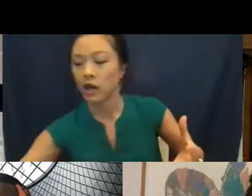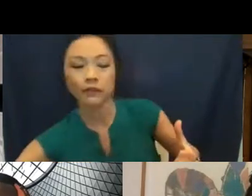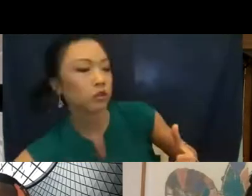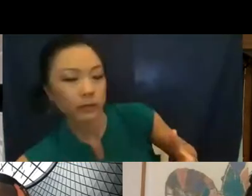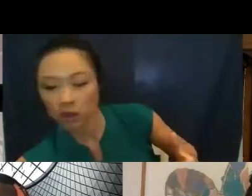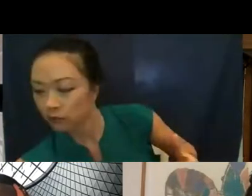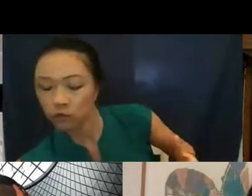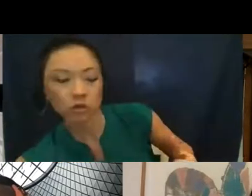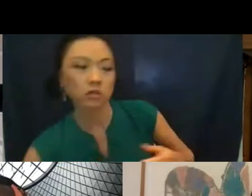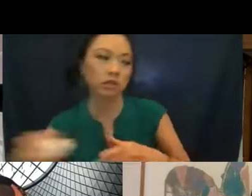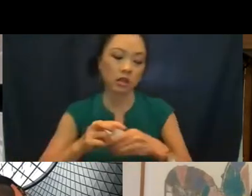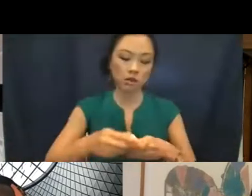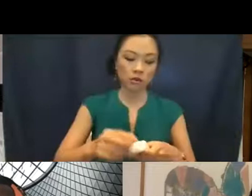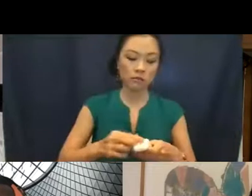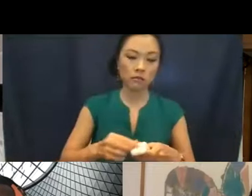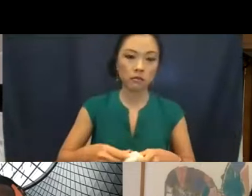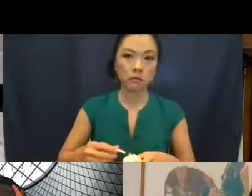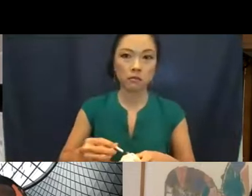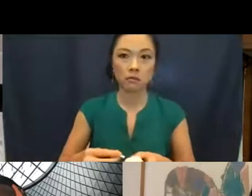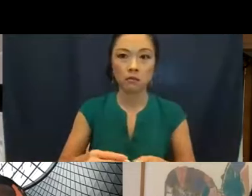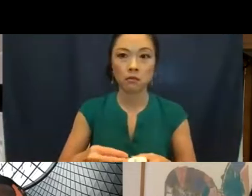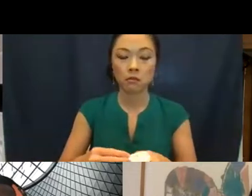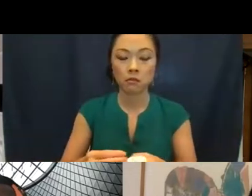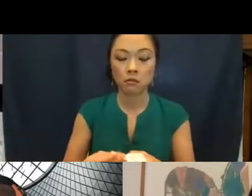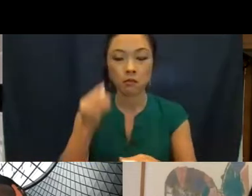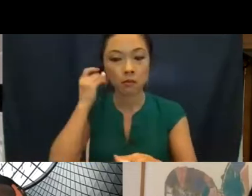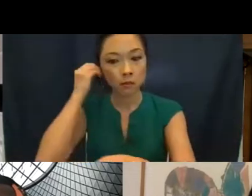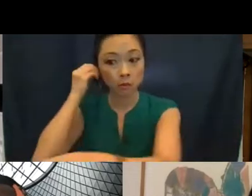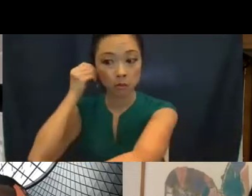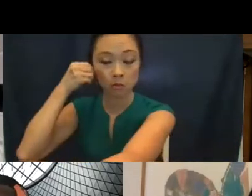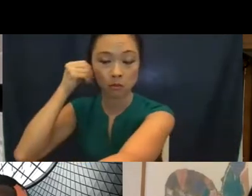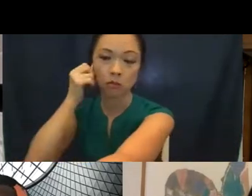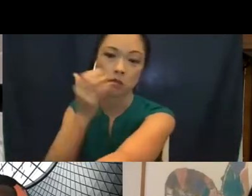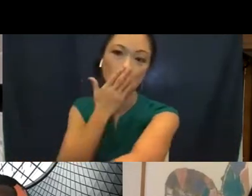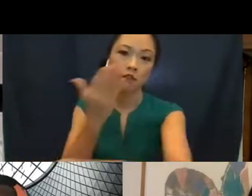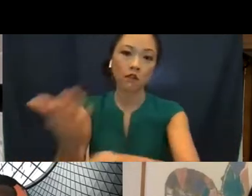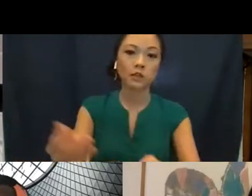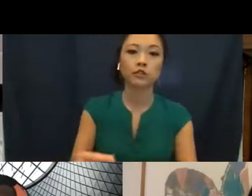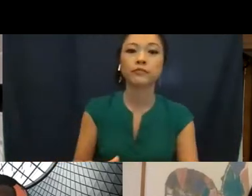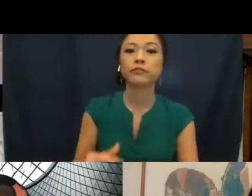Moving on to Ashley, please throw down.